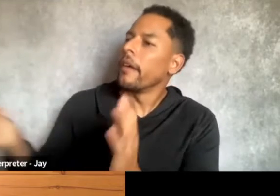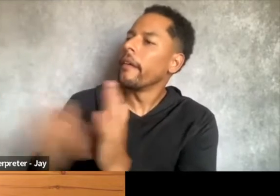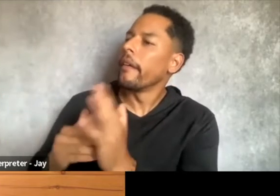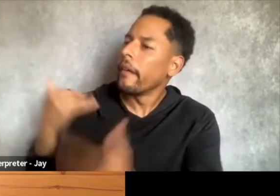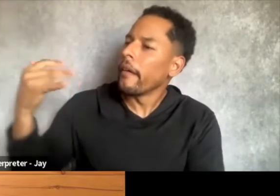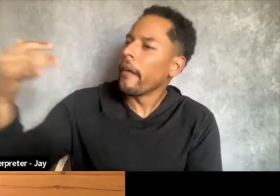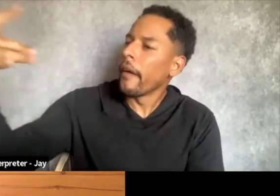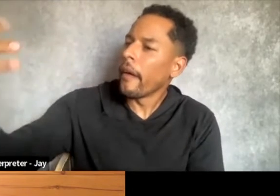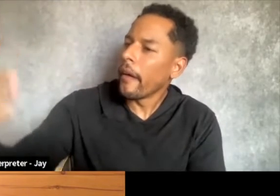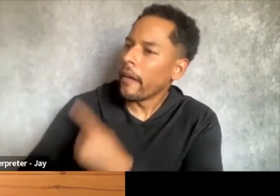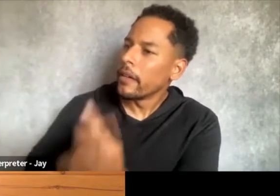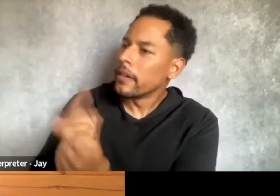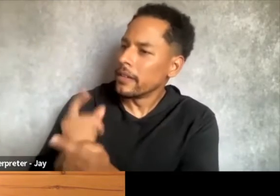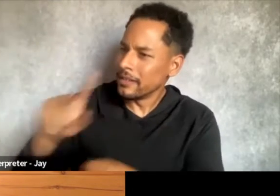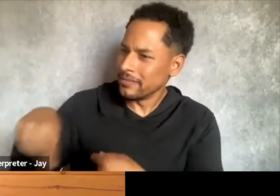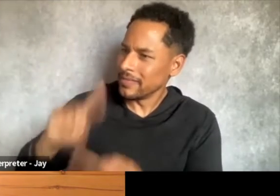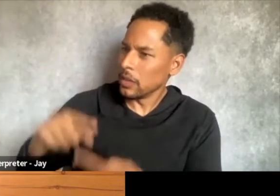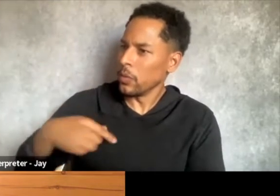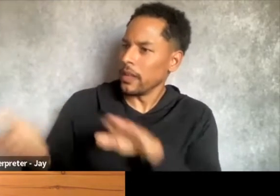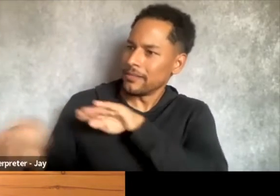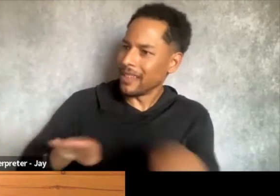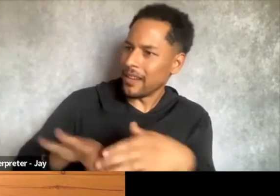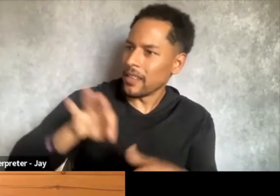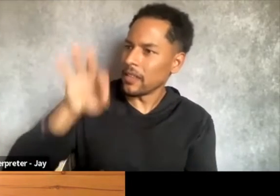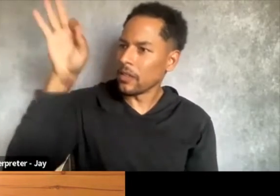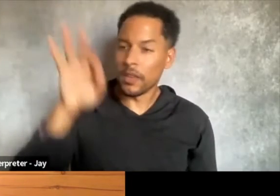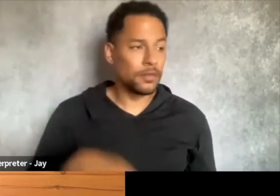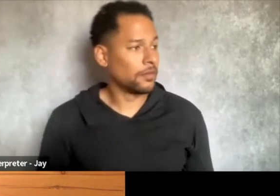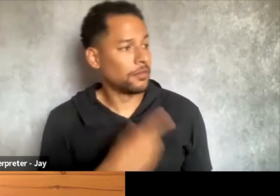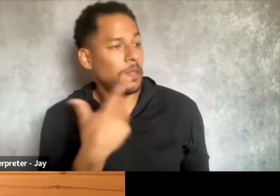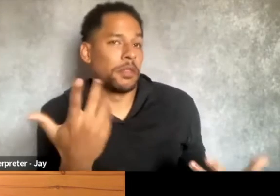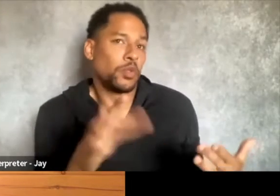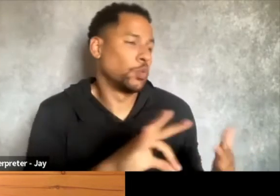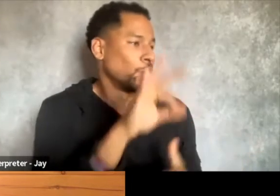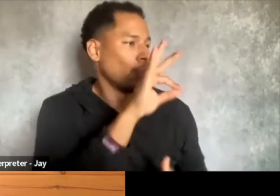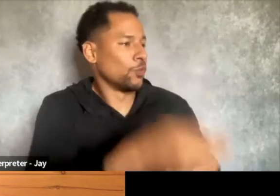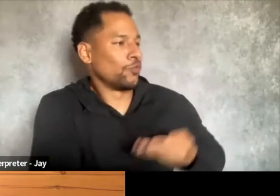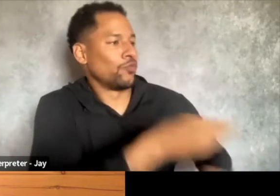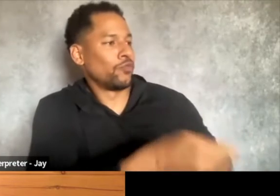Couple of ghosts trading cigarettes.